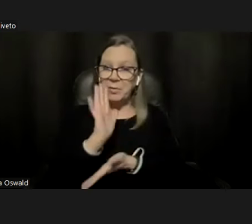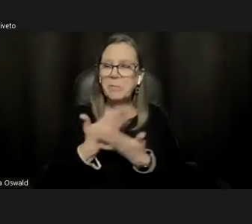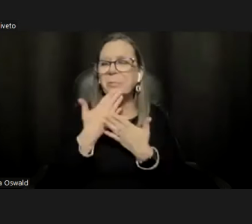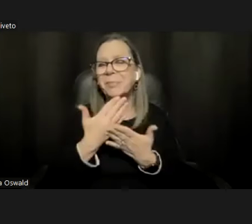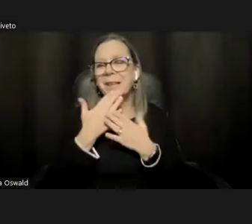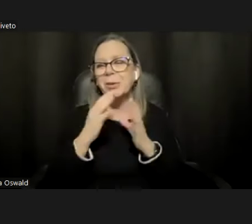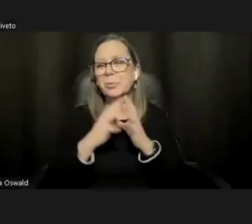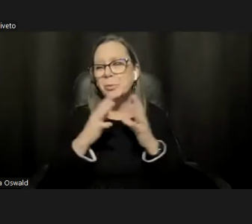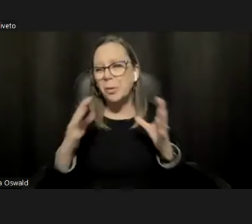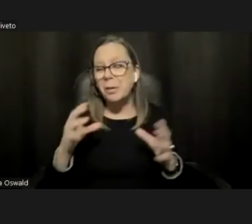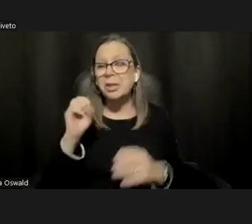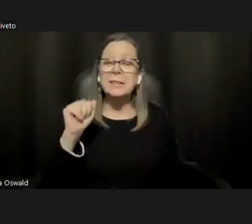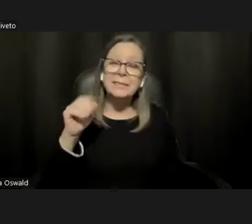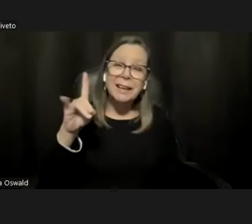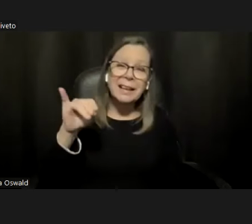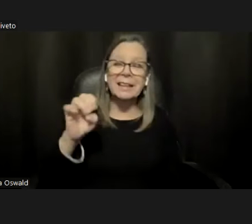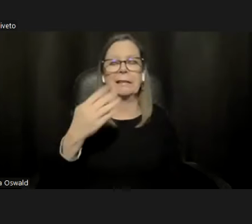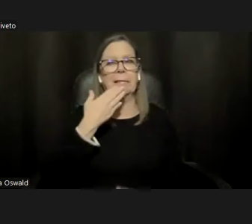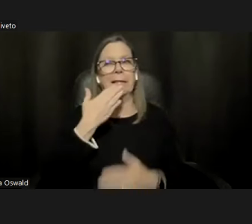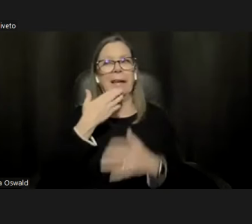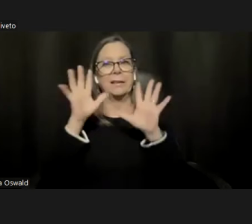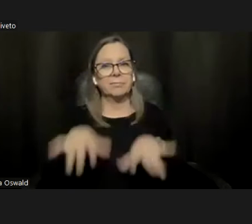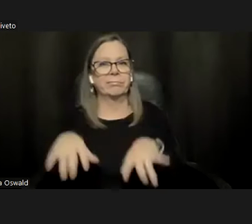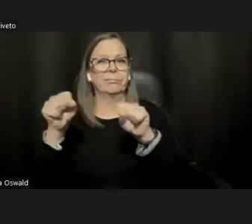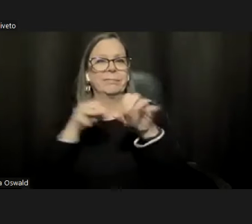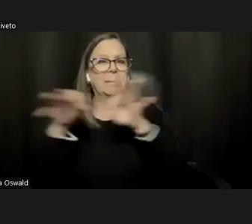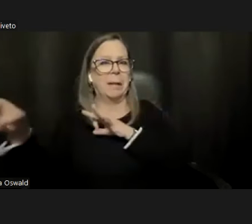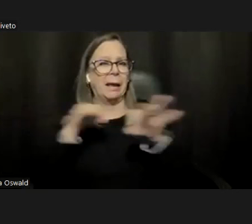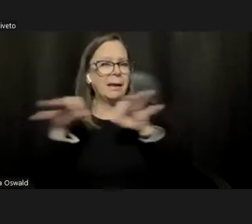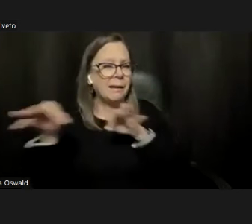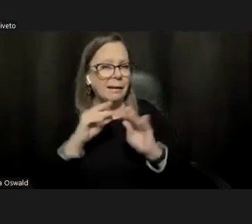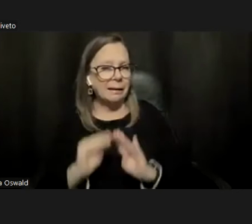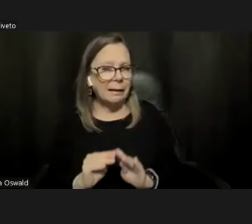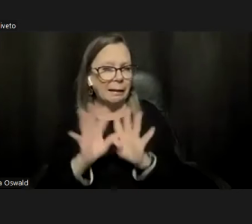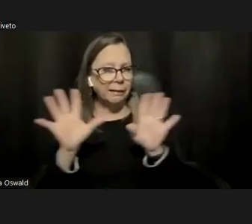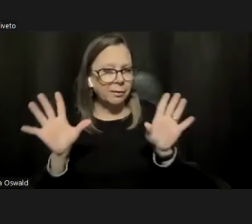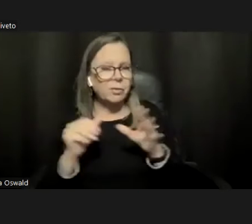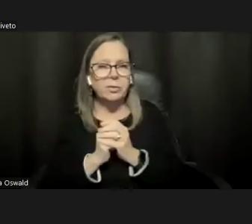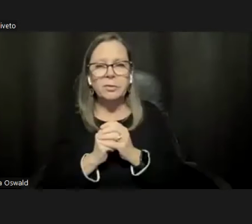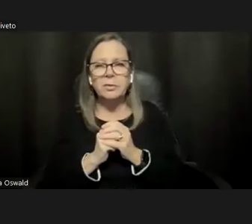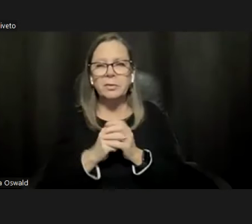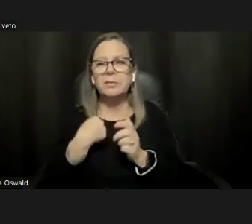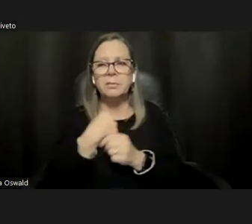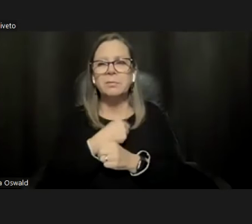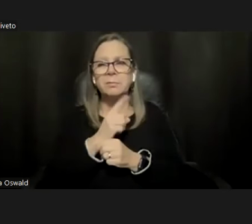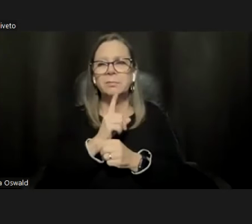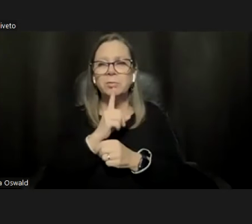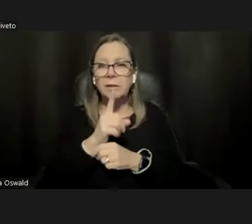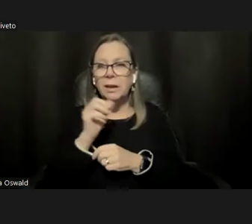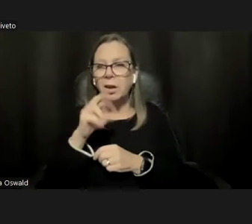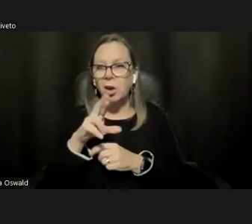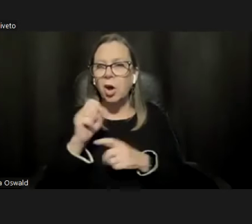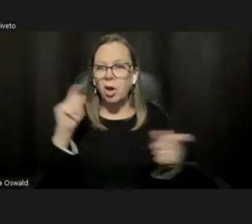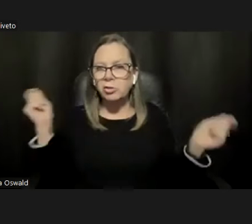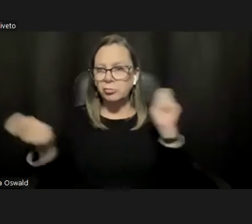Sadie, thank you for jumping in and explaining that we really are changing and morphing to